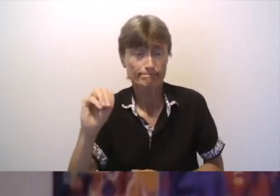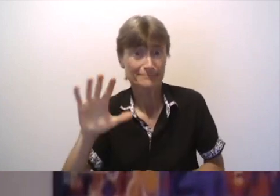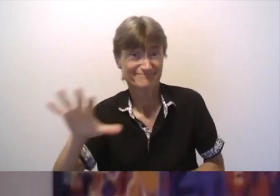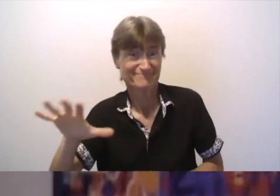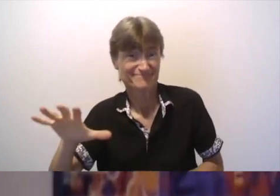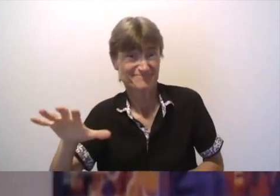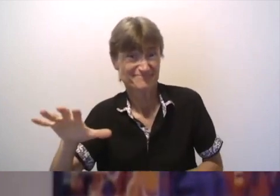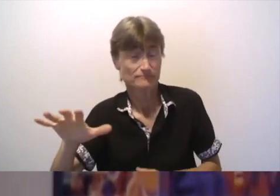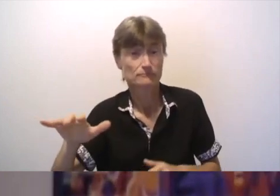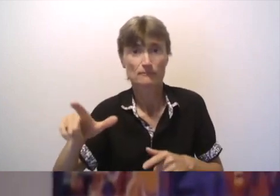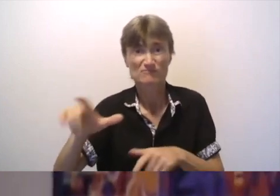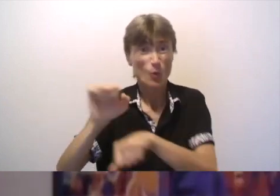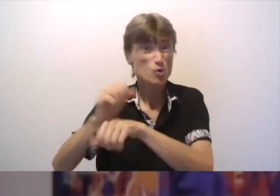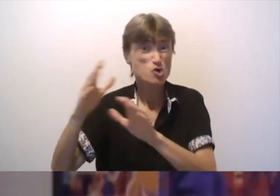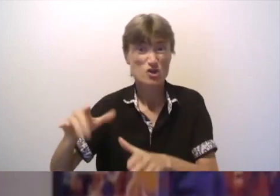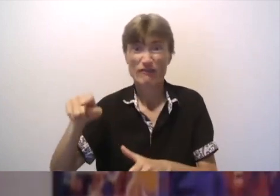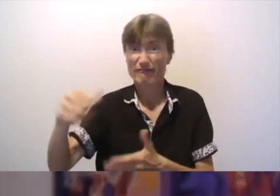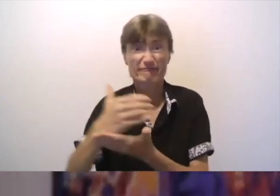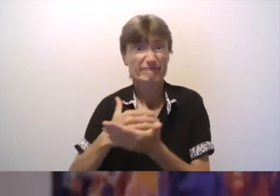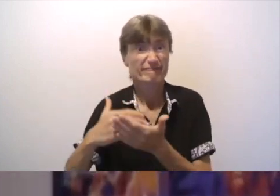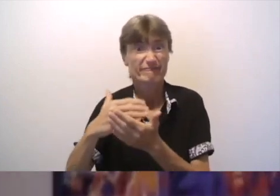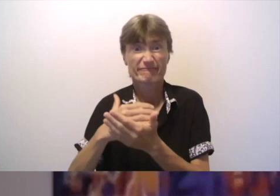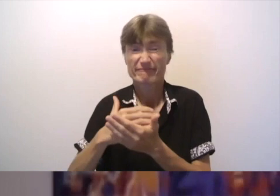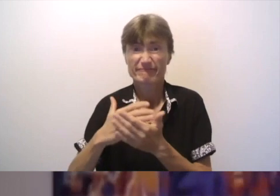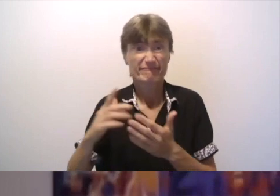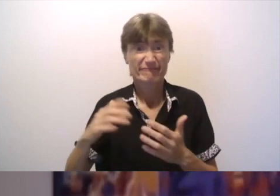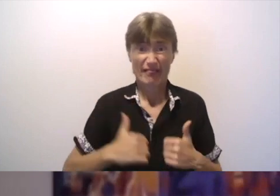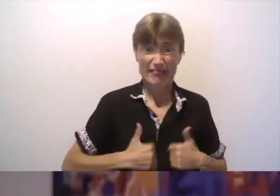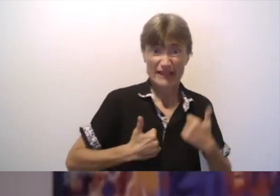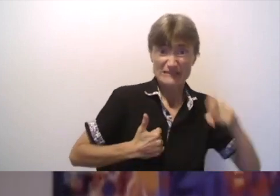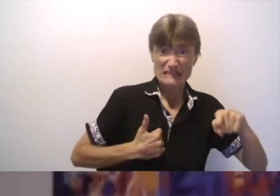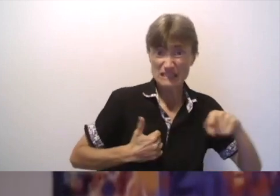make a living wage is there strength in uniting uh to